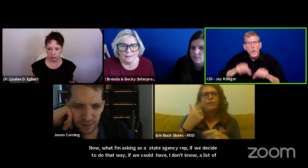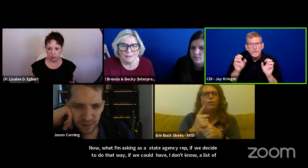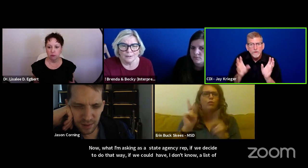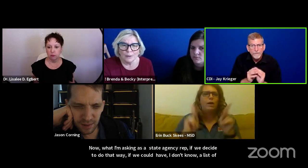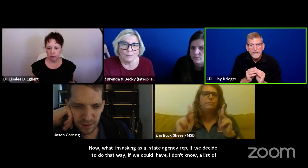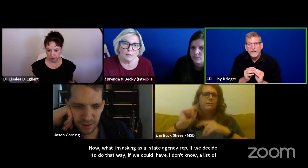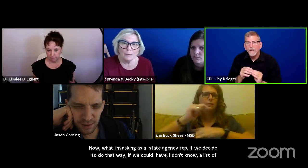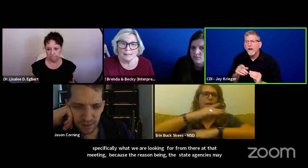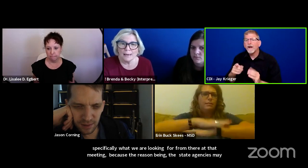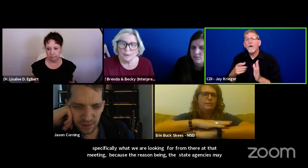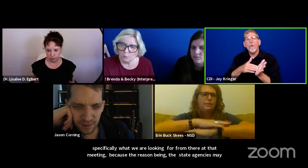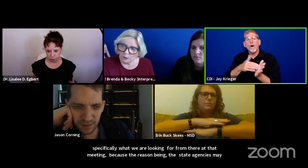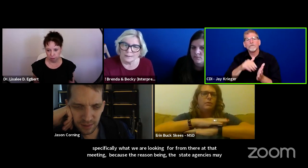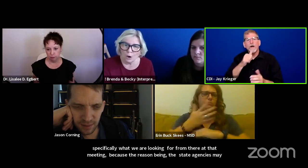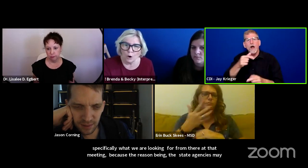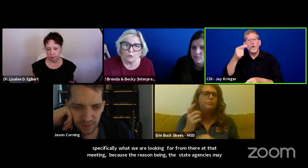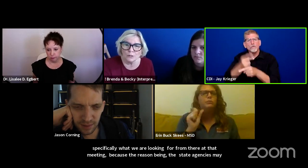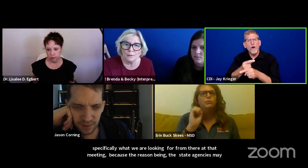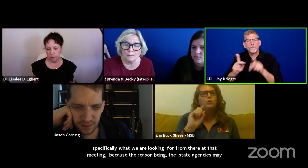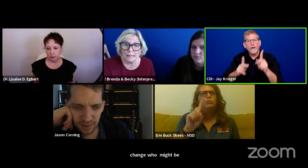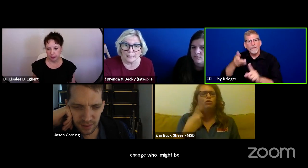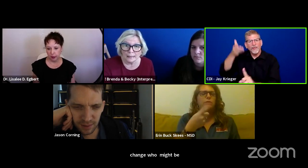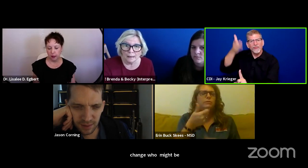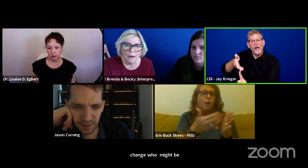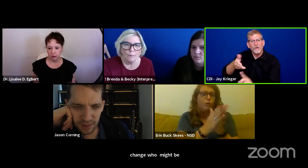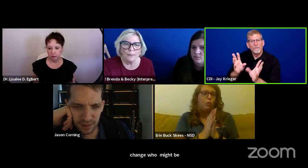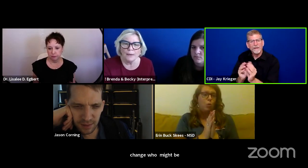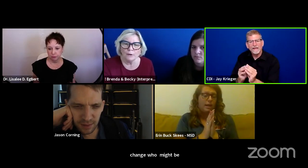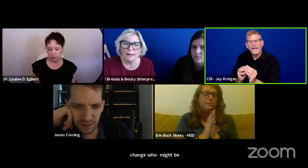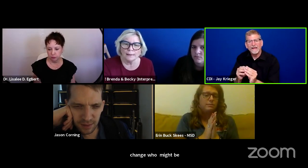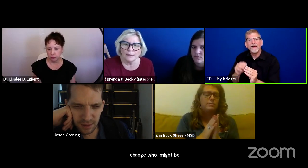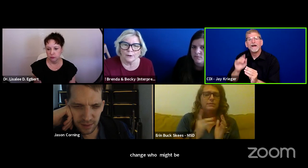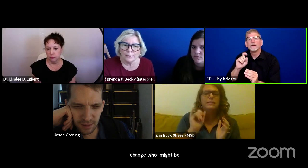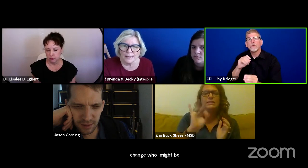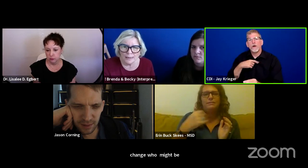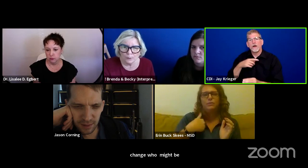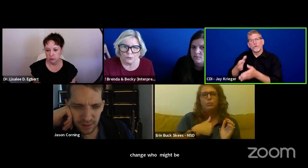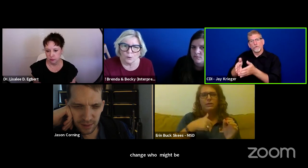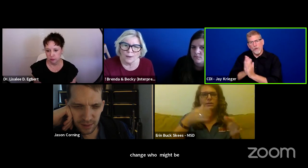That person may say they're willing to host the meeting, but then they're not there at the table.